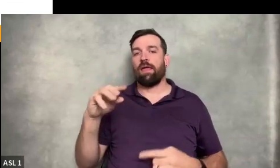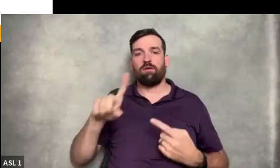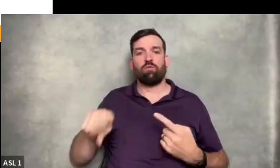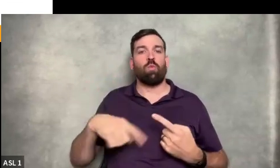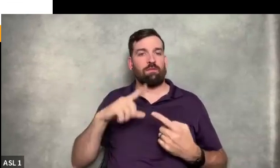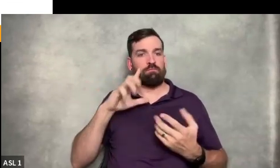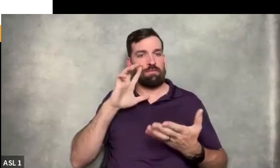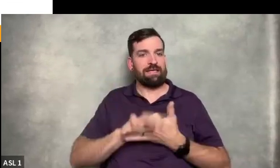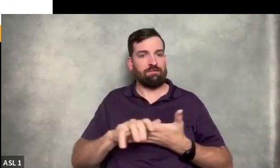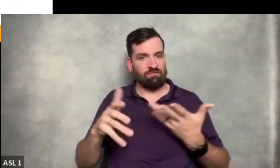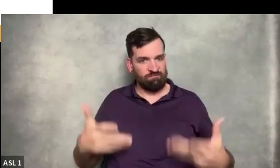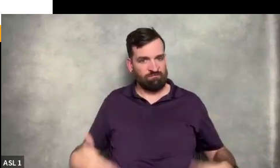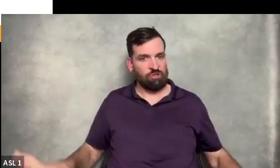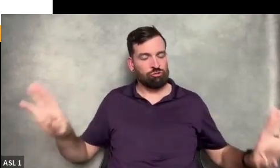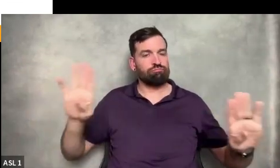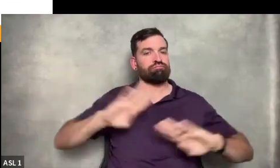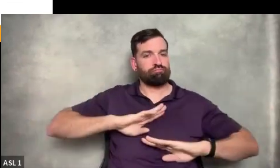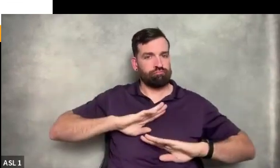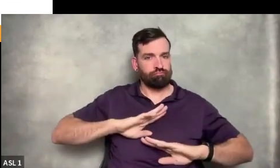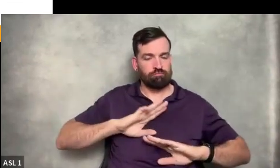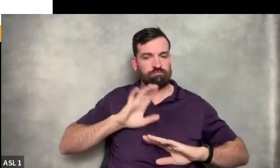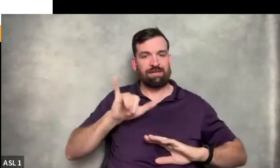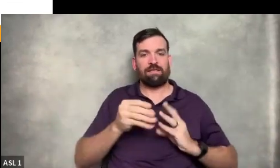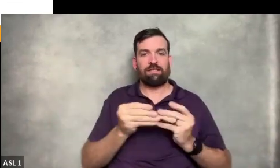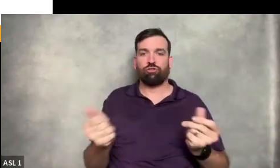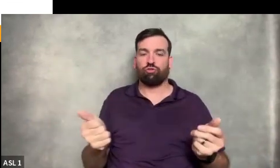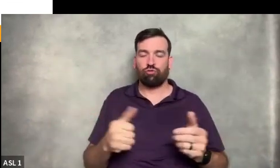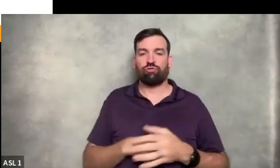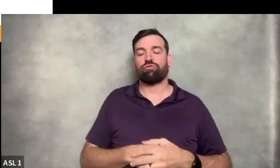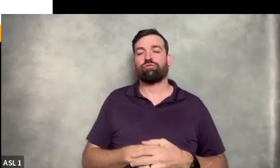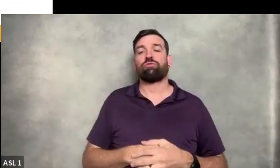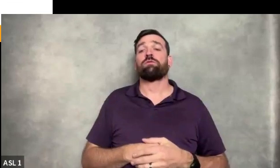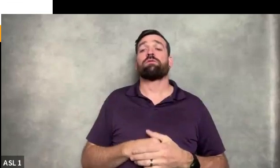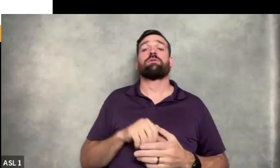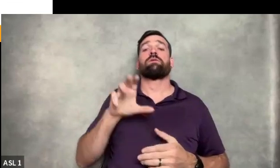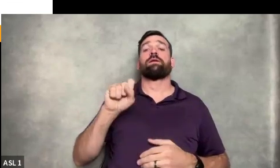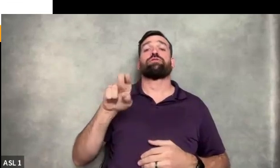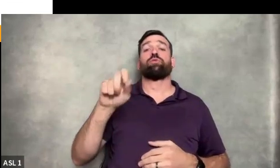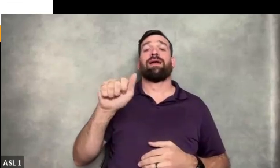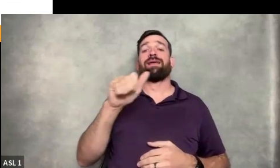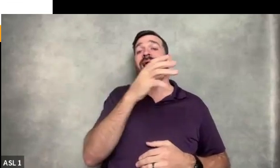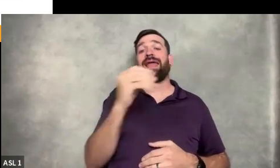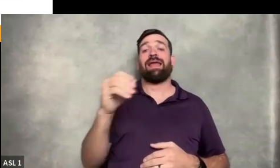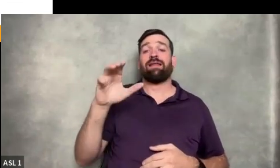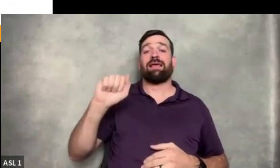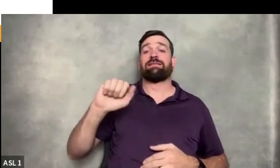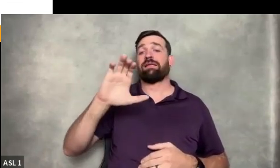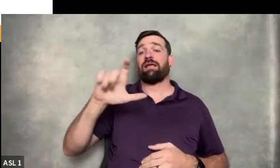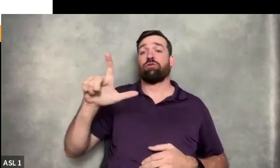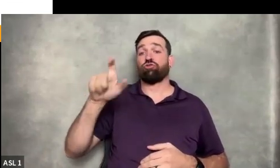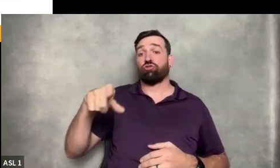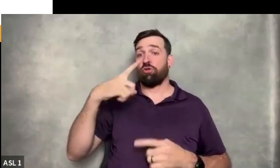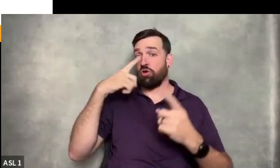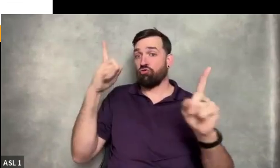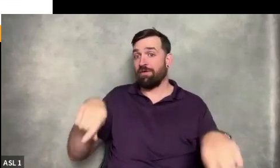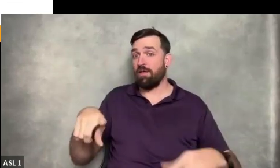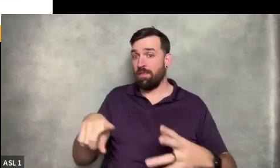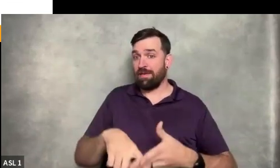fully resolved the issue. Again, the state unit on aging and ACL should agree upfront on a schedule